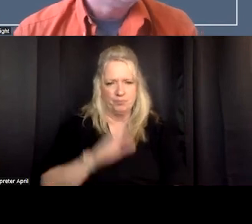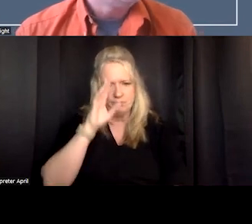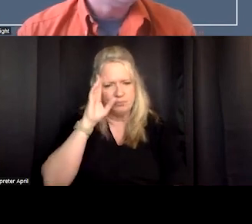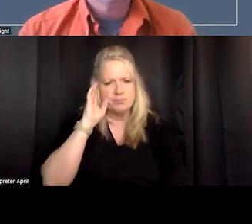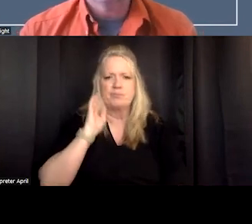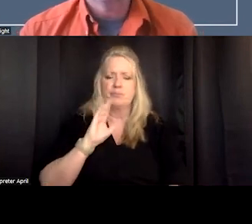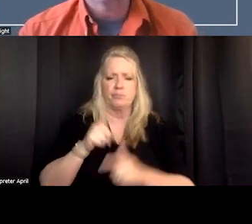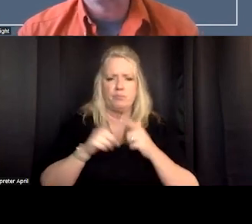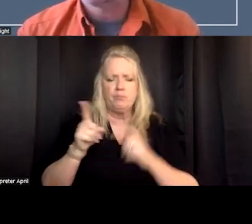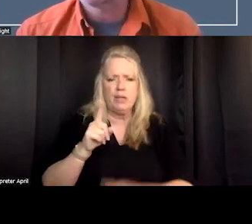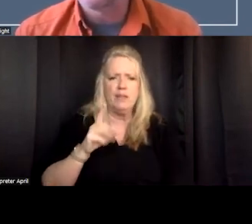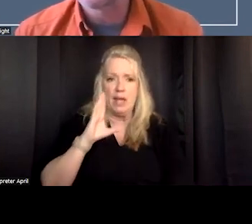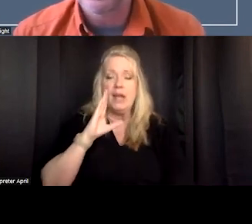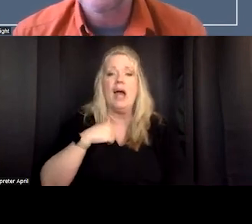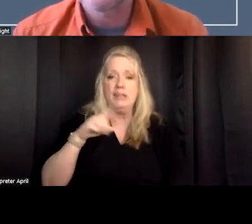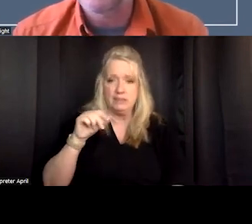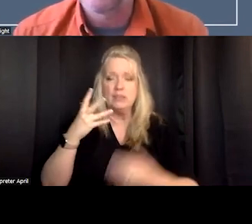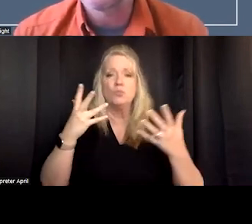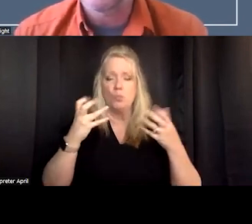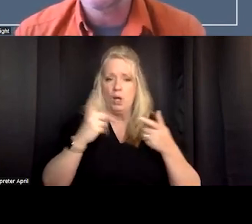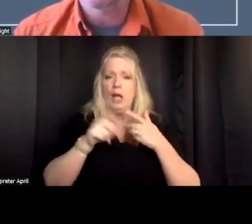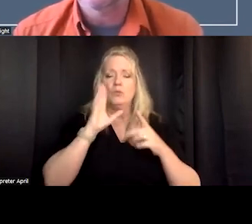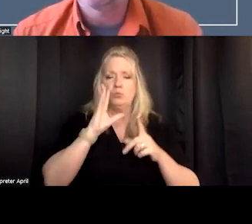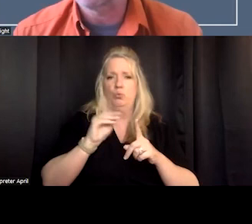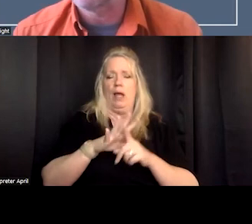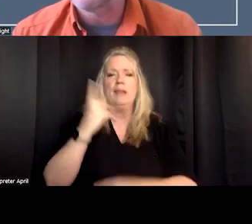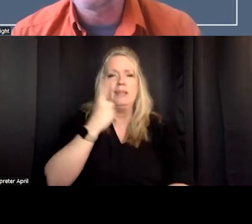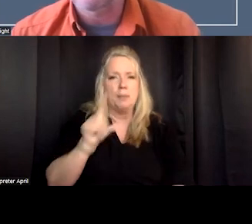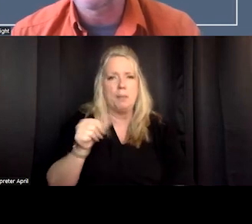AND THEN, I DID WANT TO ALSO HIGHLIGHT SOMETHING ELSE, THAT, THAT IS REALLY BEEN BUILT OUT THIS